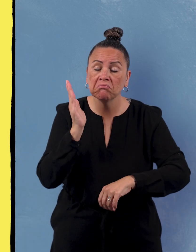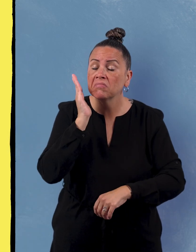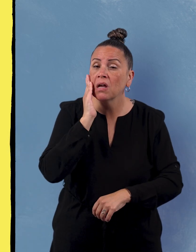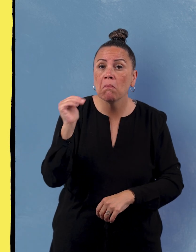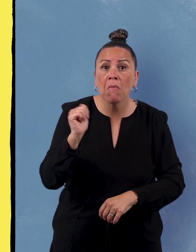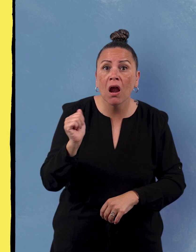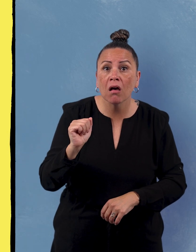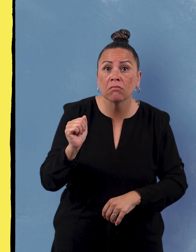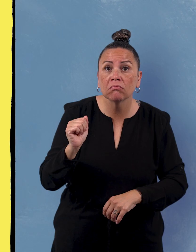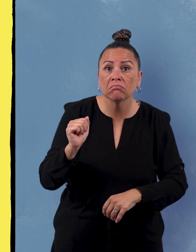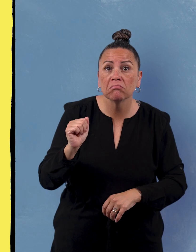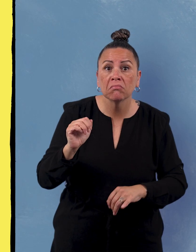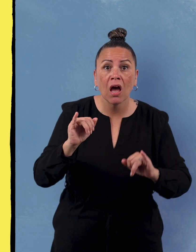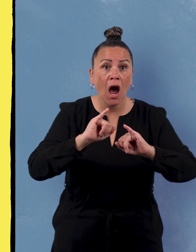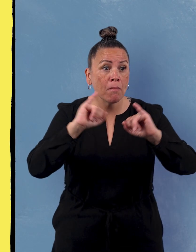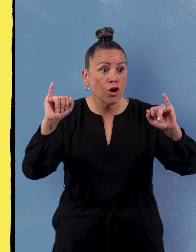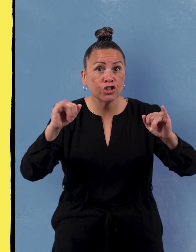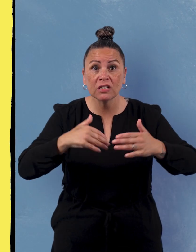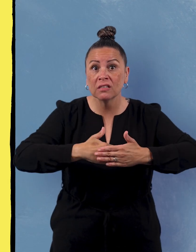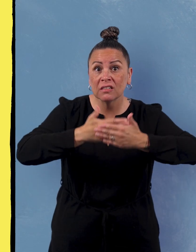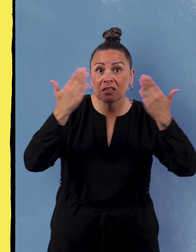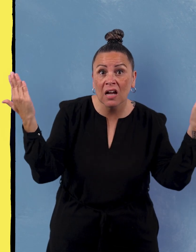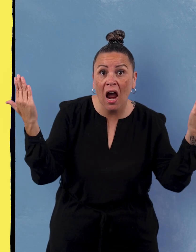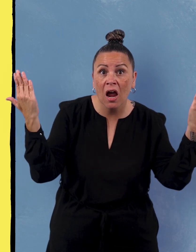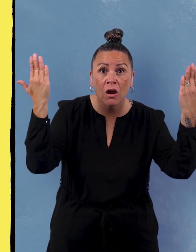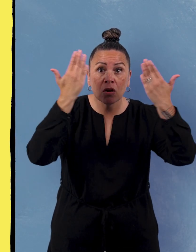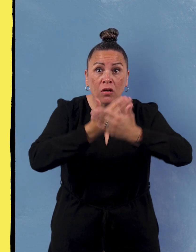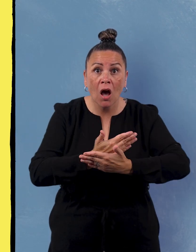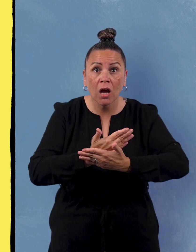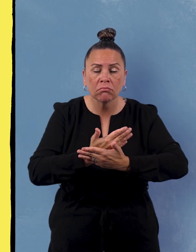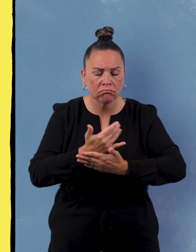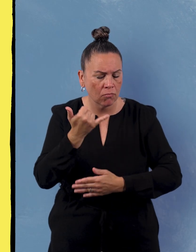In any kind of emergency, at any time day or night,